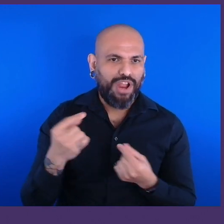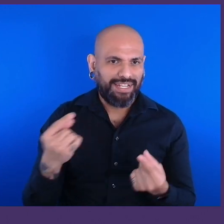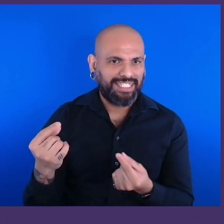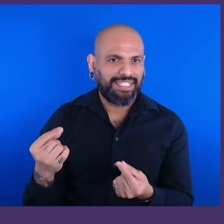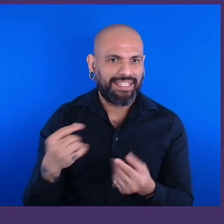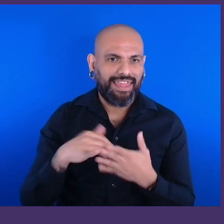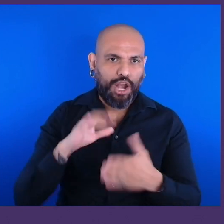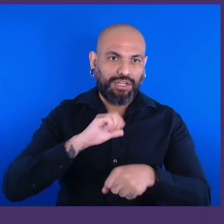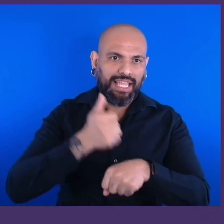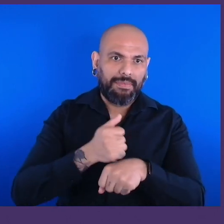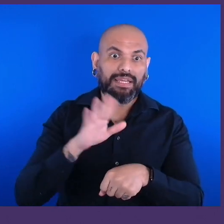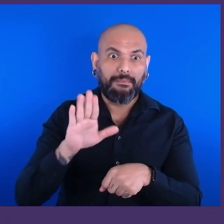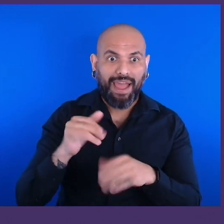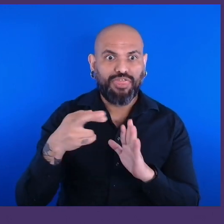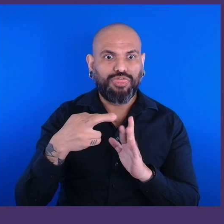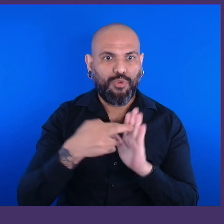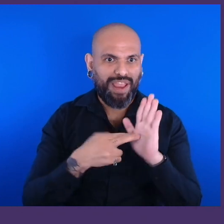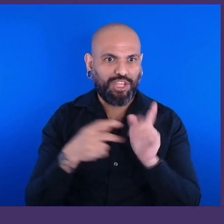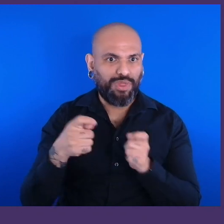So, it goes into more detail to provide more guidance,